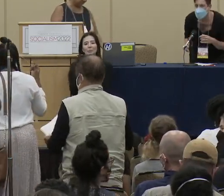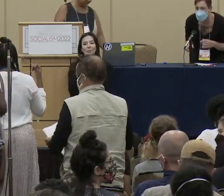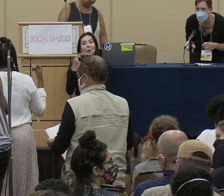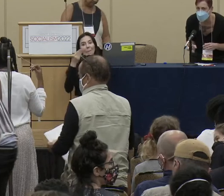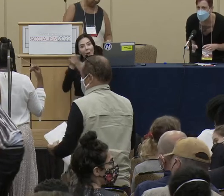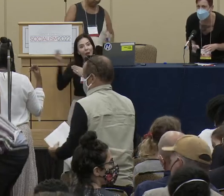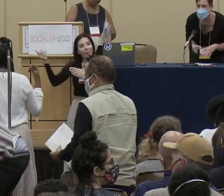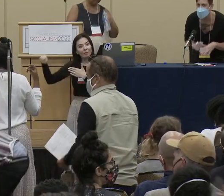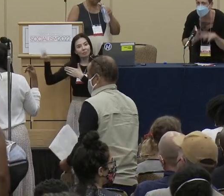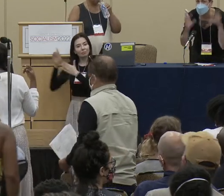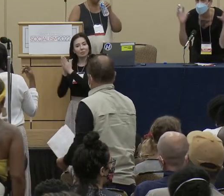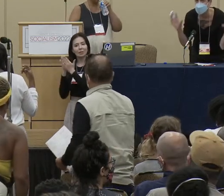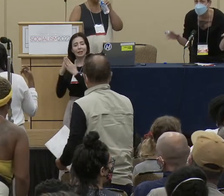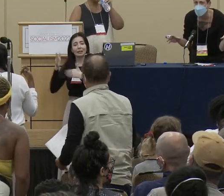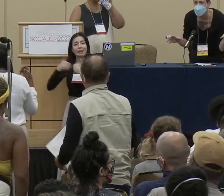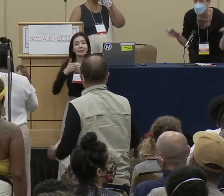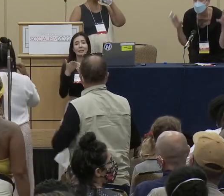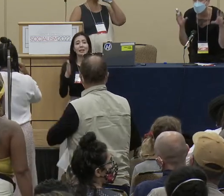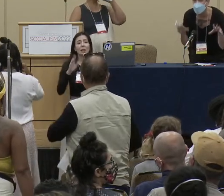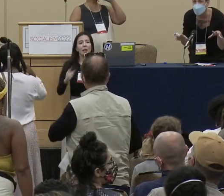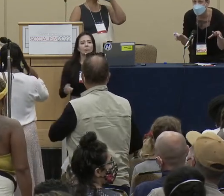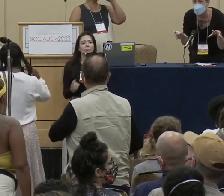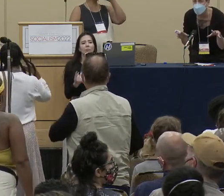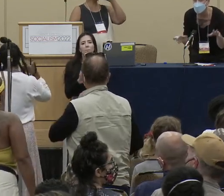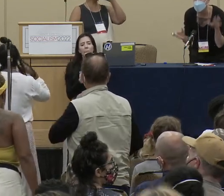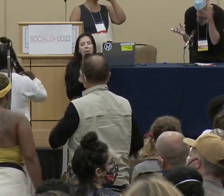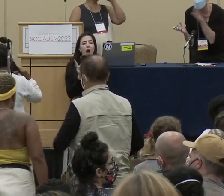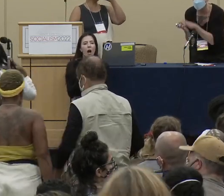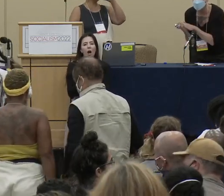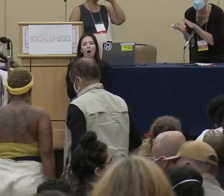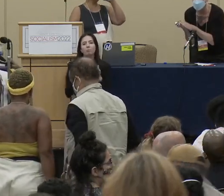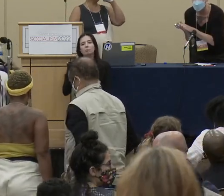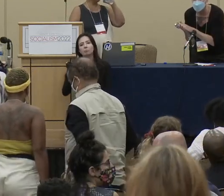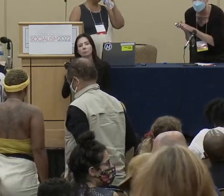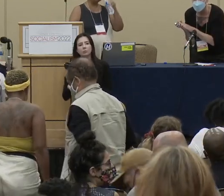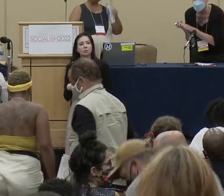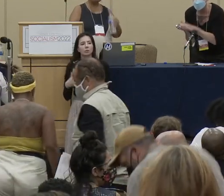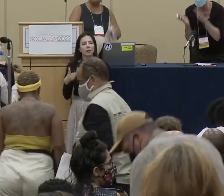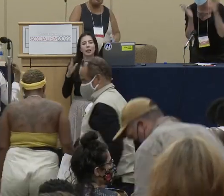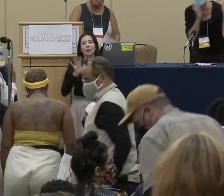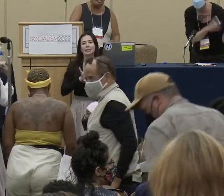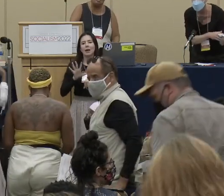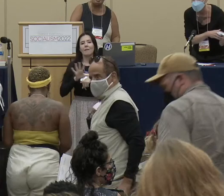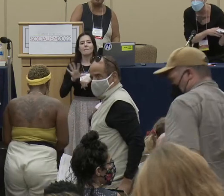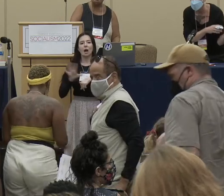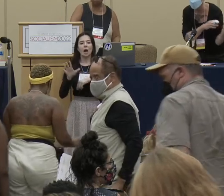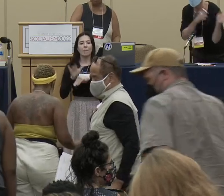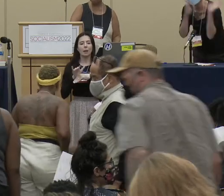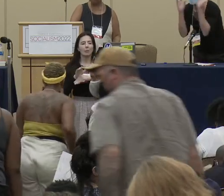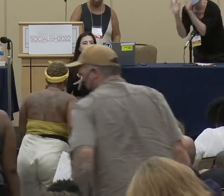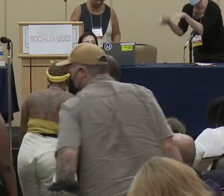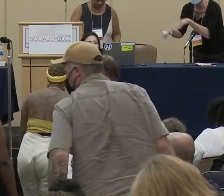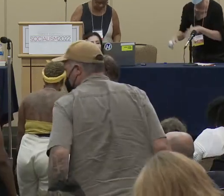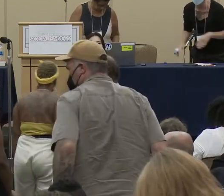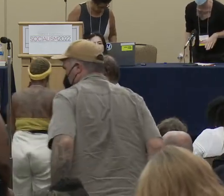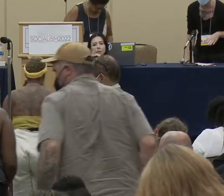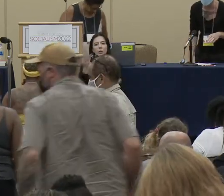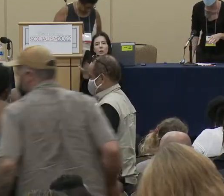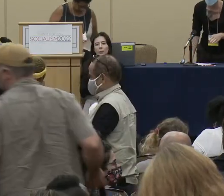Haymarket Books. And buy their books, it's great. ≫ And the next thing on the agenda is meetups at 5:00 p.m.